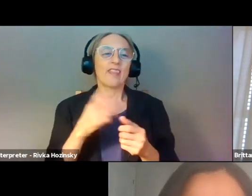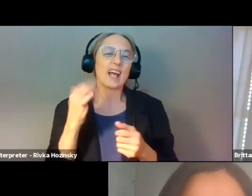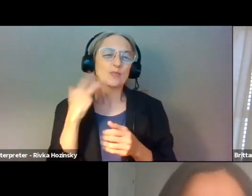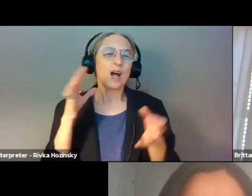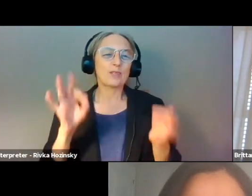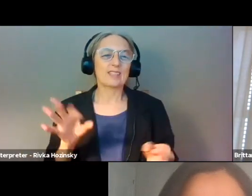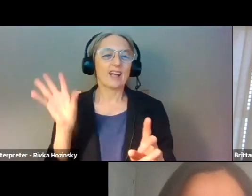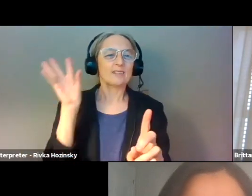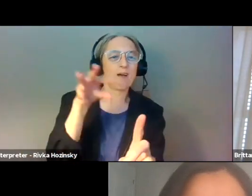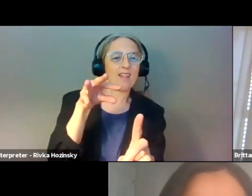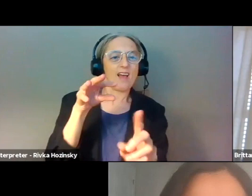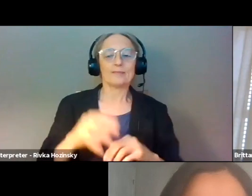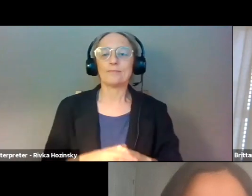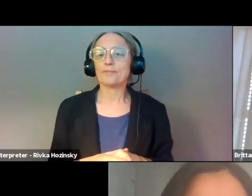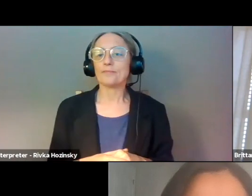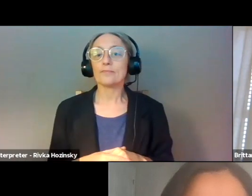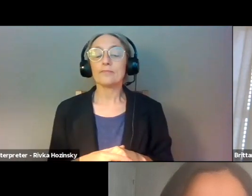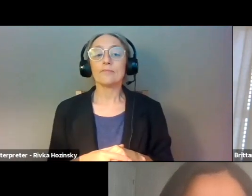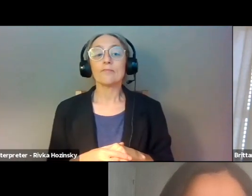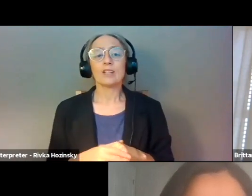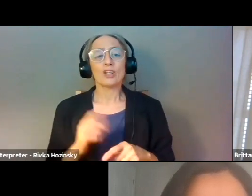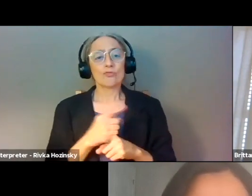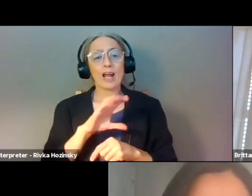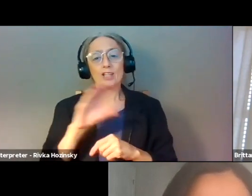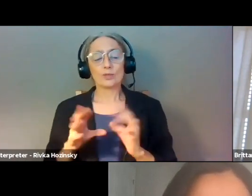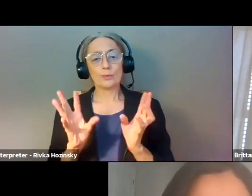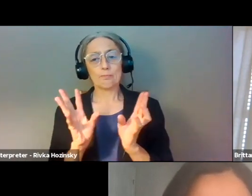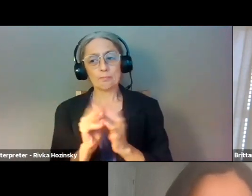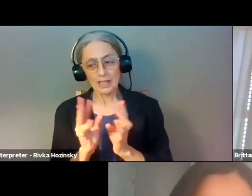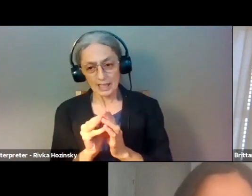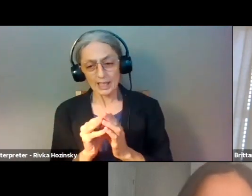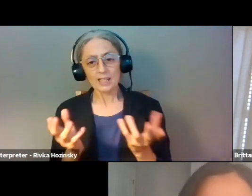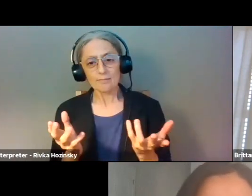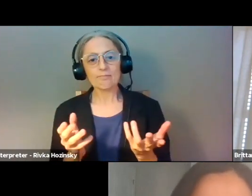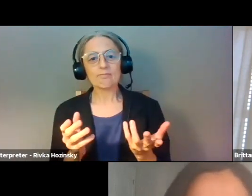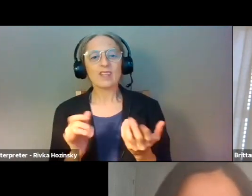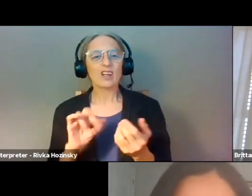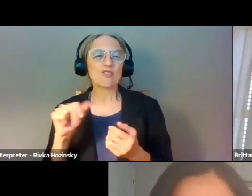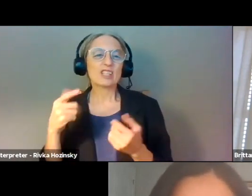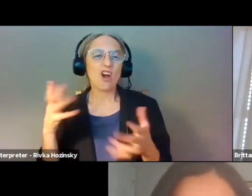If you're just in a Zoom meeting as Risa's video covered, you can allow for pinning.